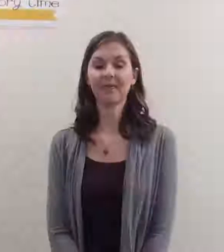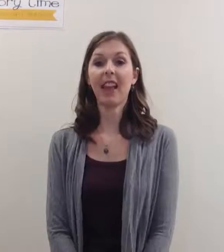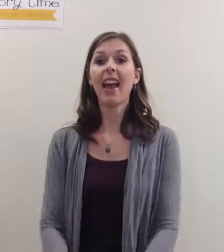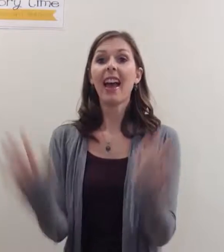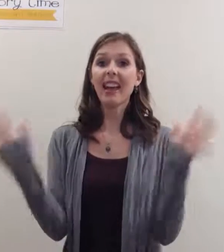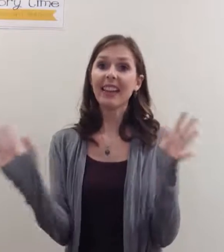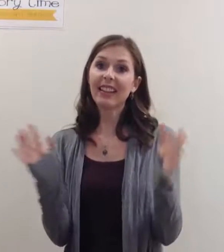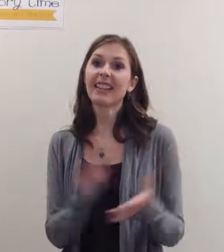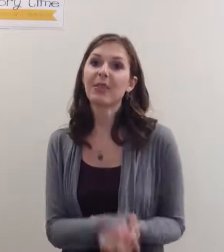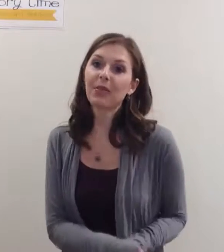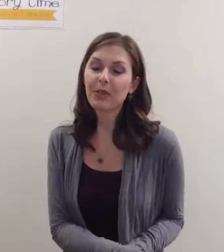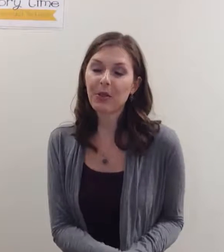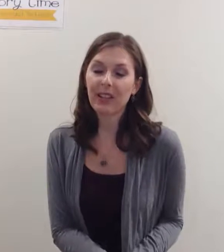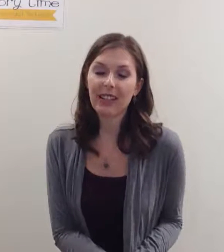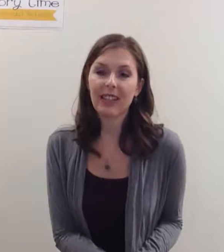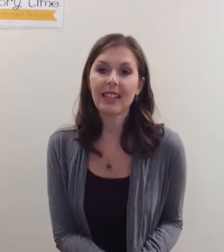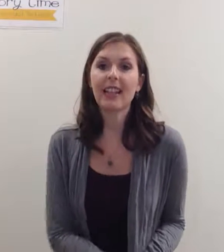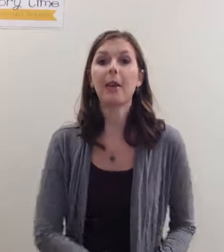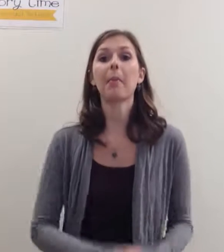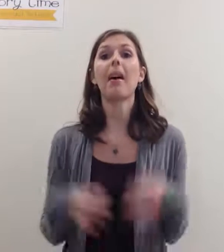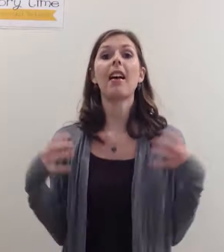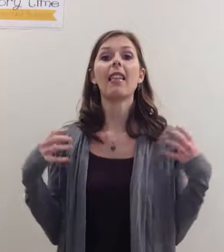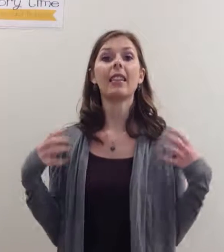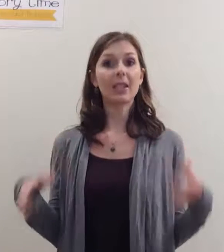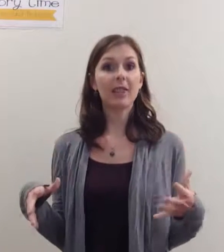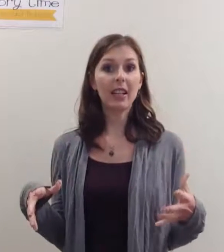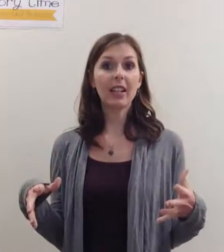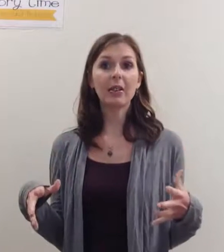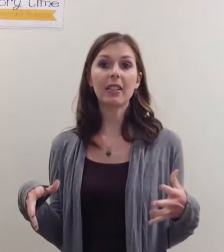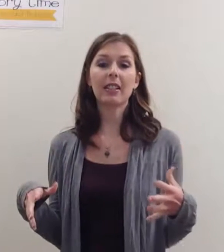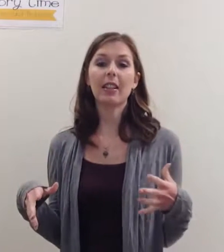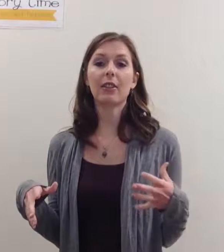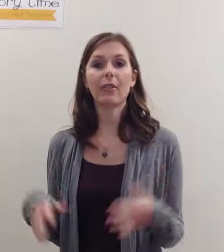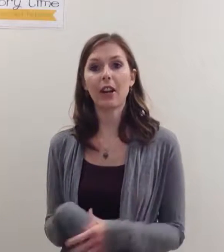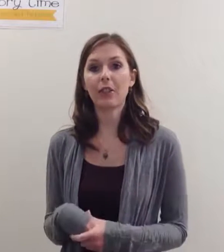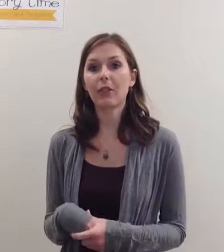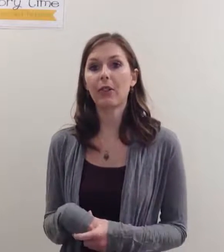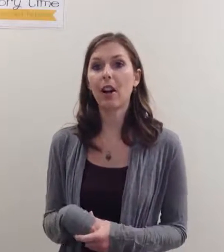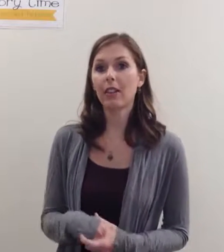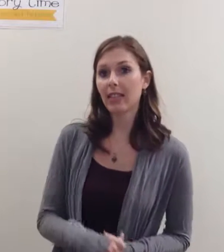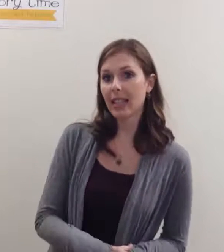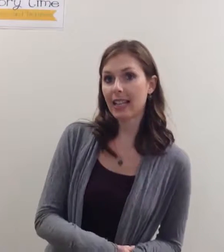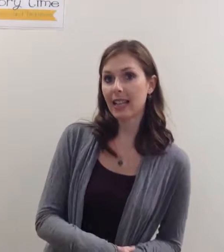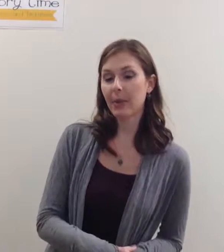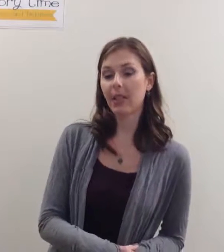Hey! Thanks for joining us! This video is a refresher for all the signs that we learned during